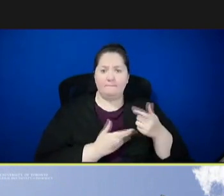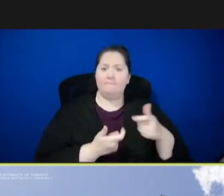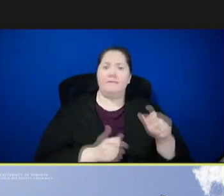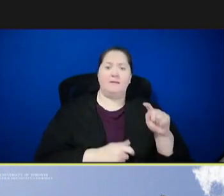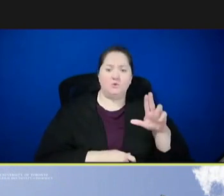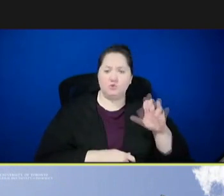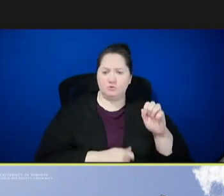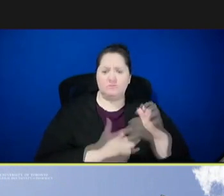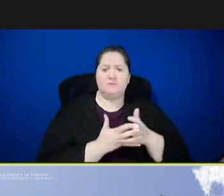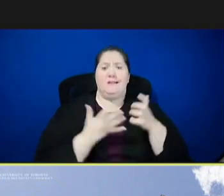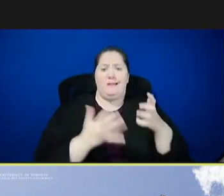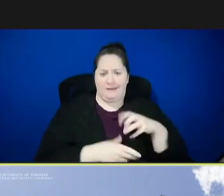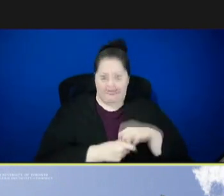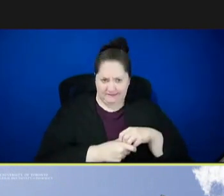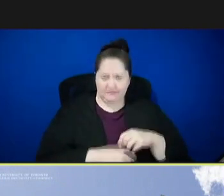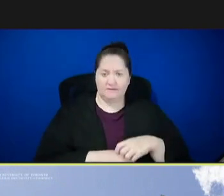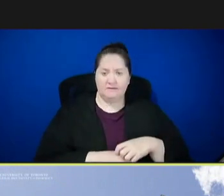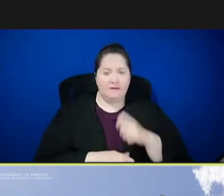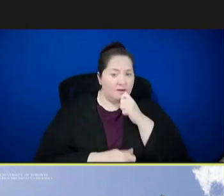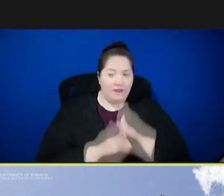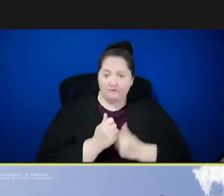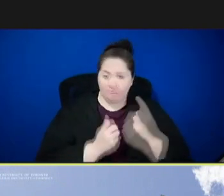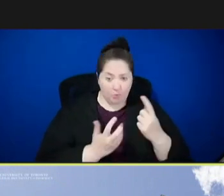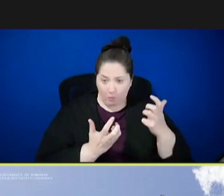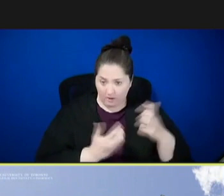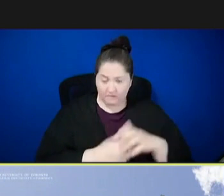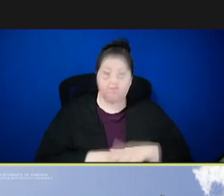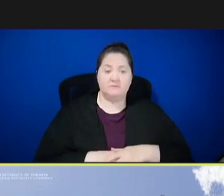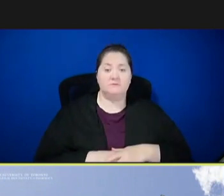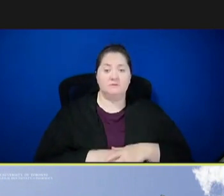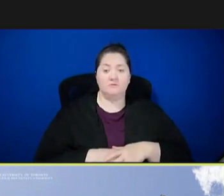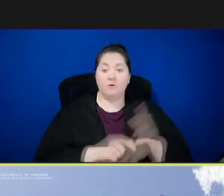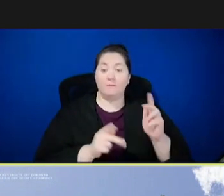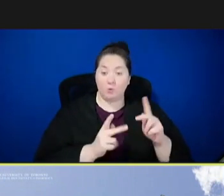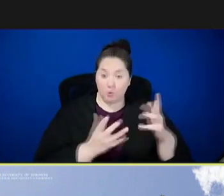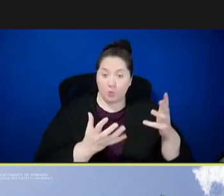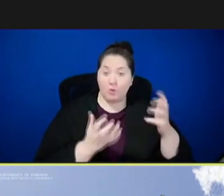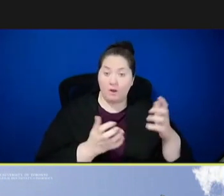doses out of it. Not everyone wants it, but for the people who do, it can really